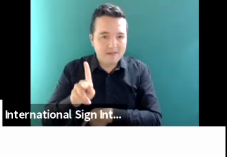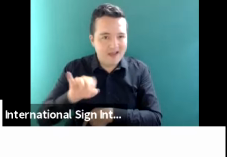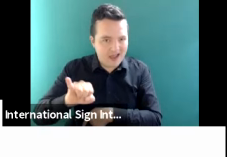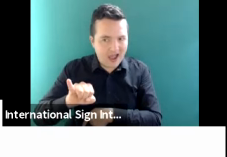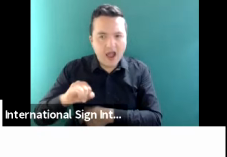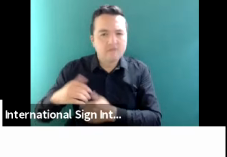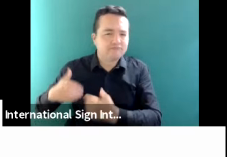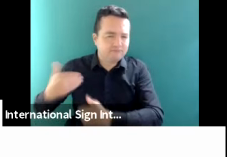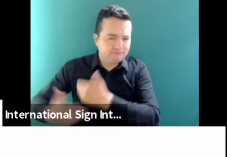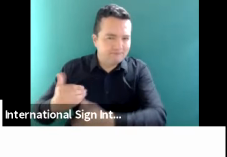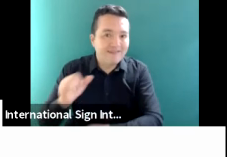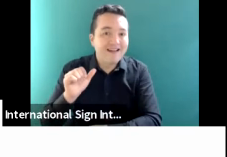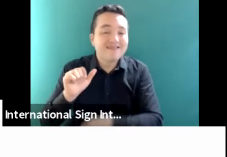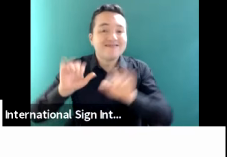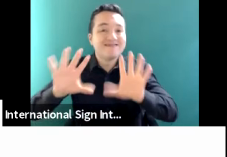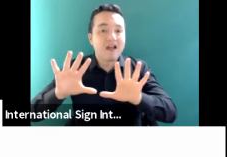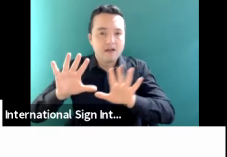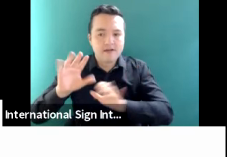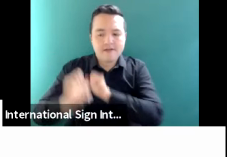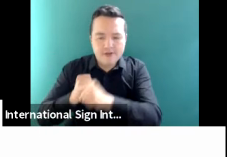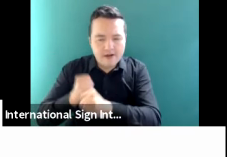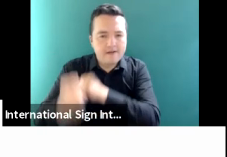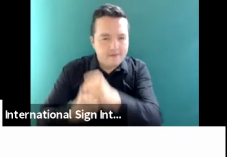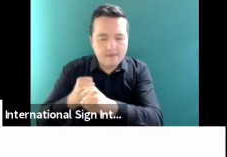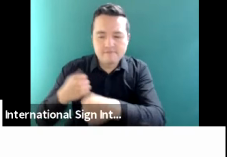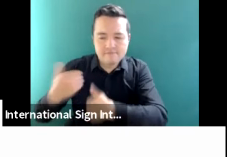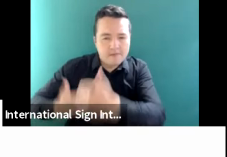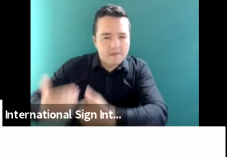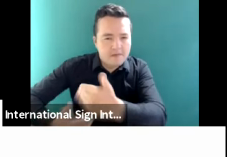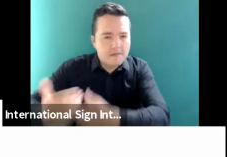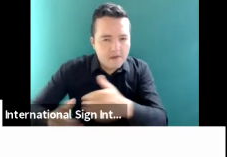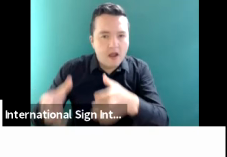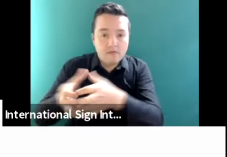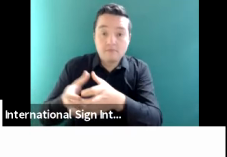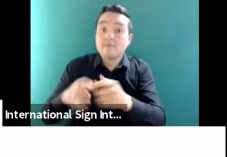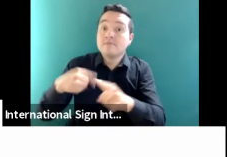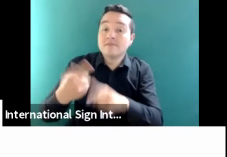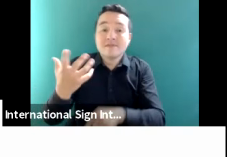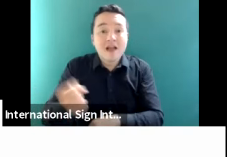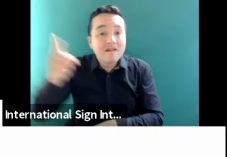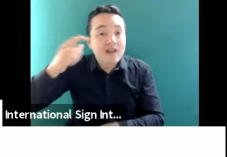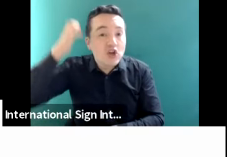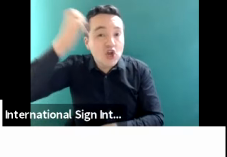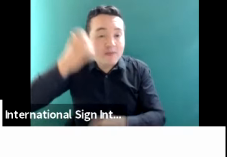Our experts, persons with disabilities, advocates, researchers and community leaders identified in partnership with DPI.